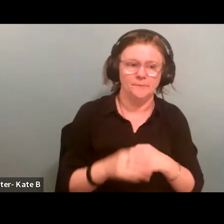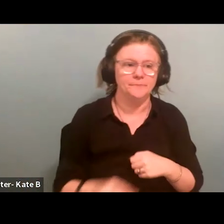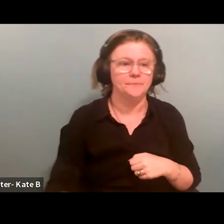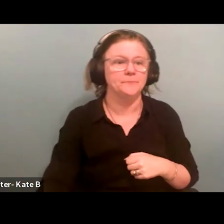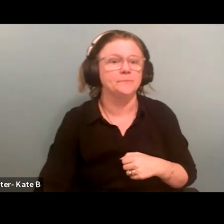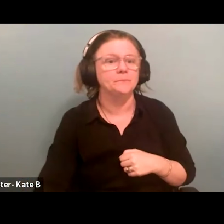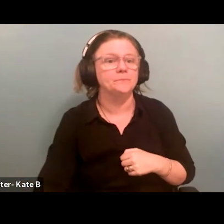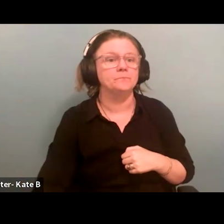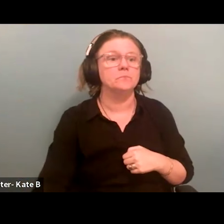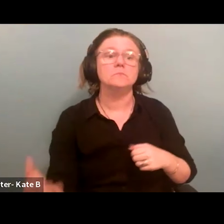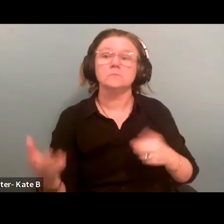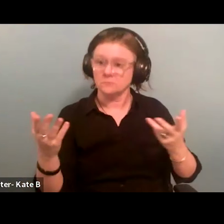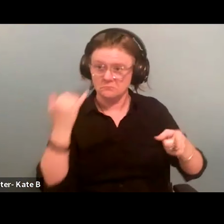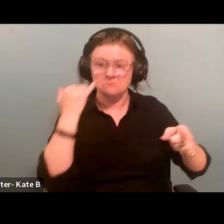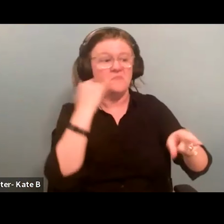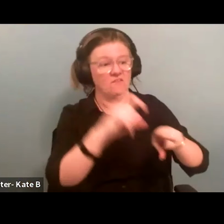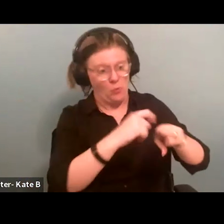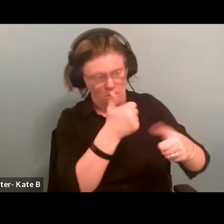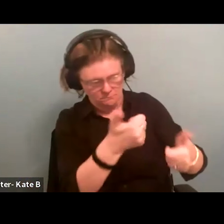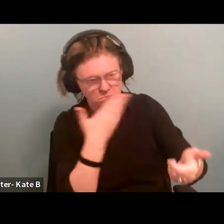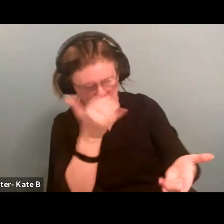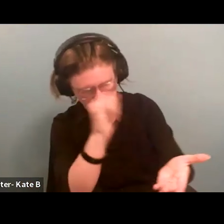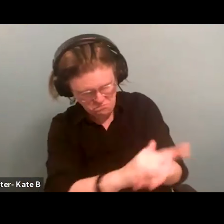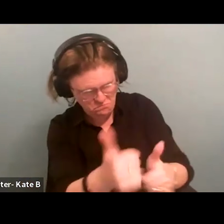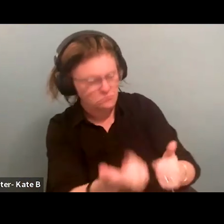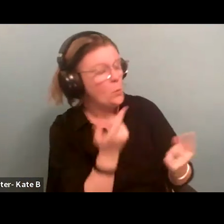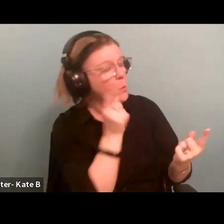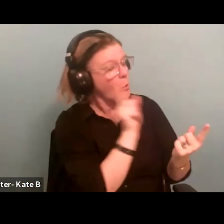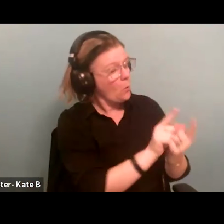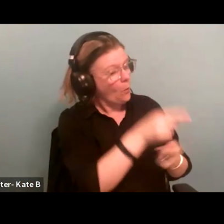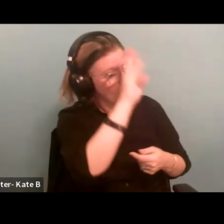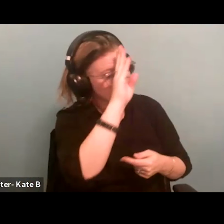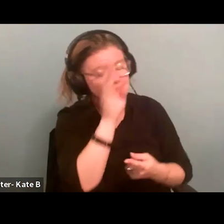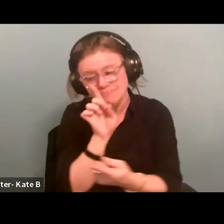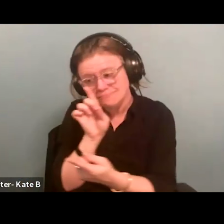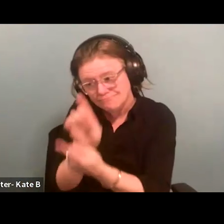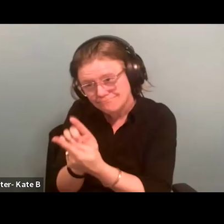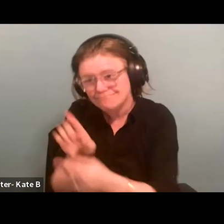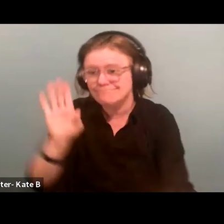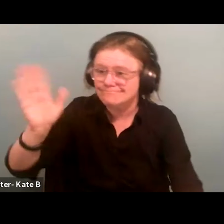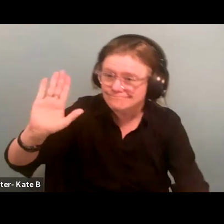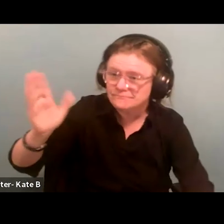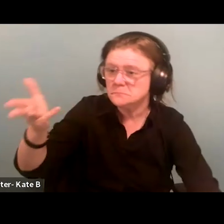So again, we'll go out and do an initial face-to-face visit with that individual. They can refuse.